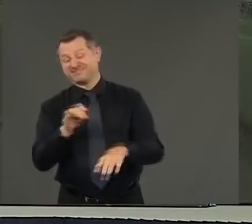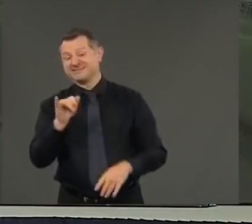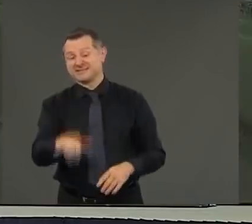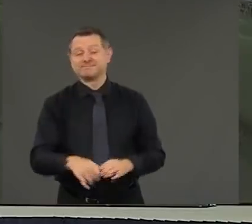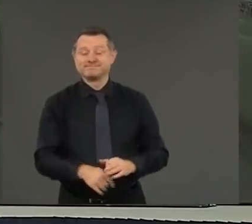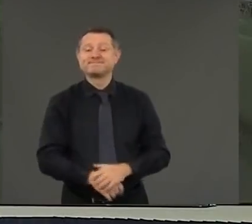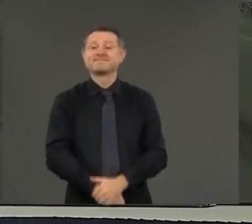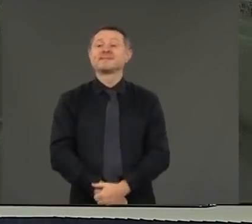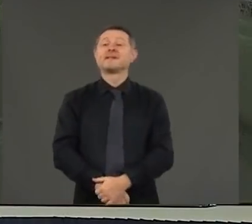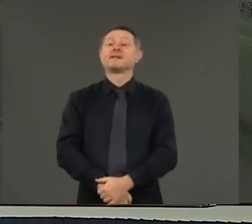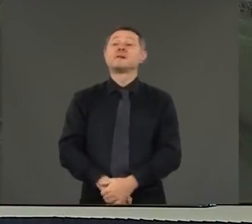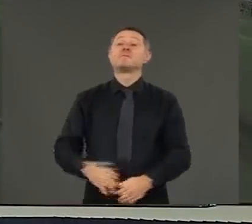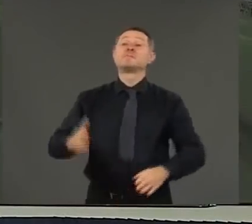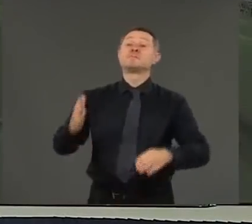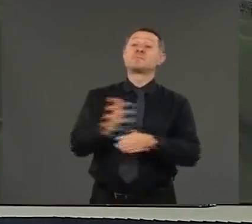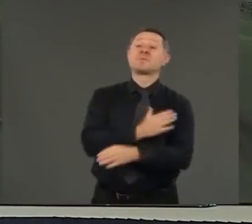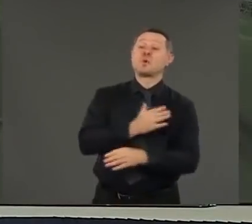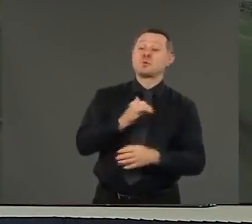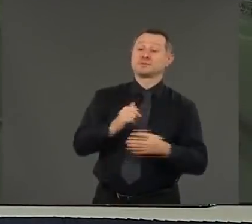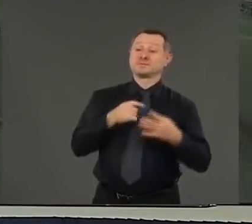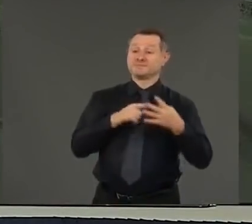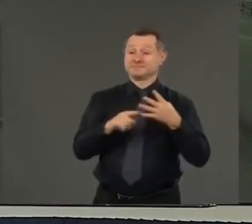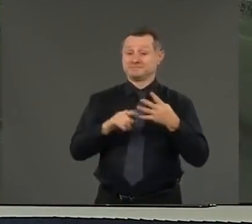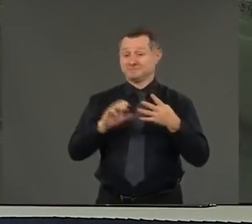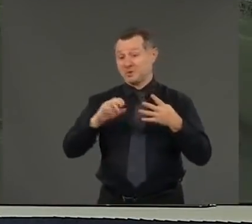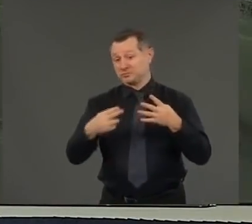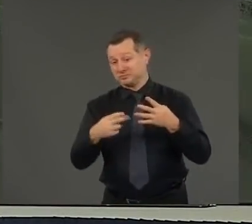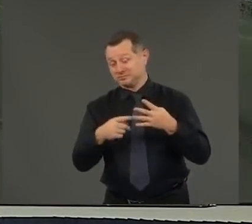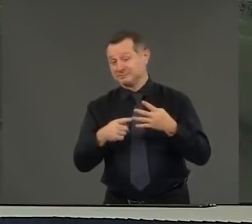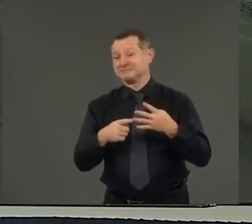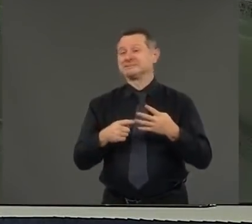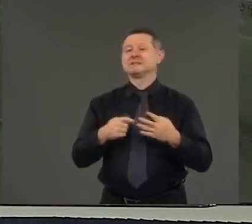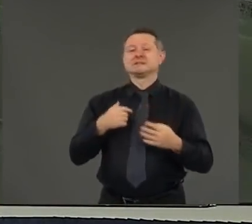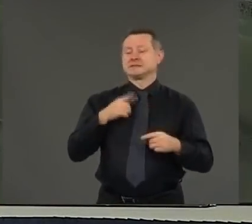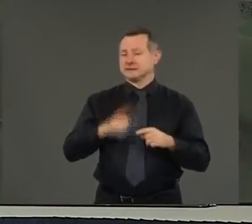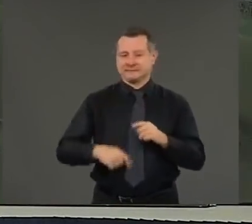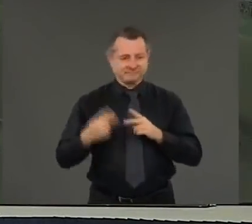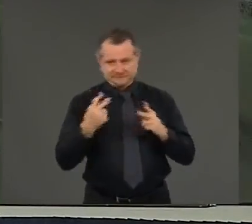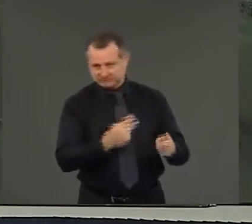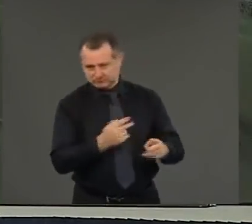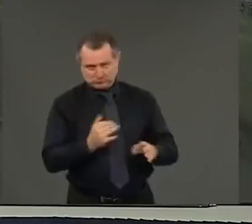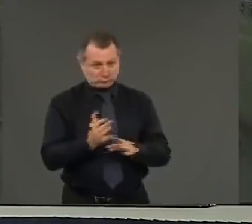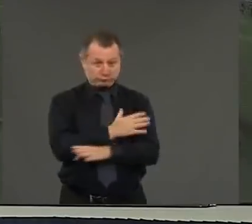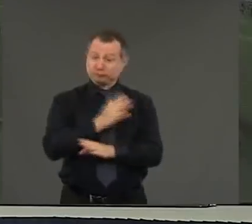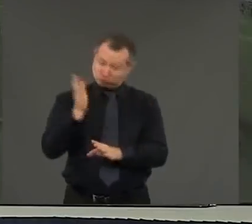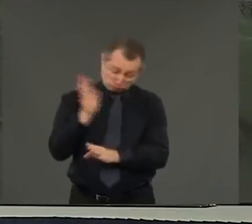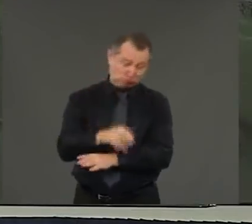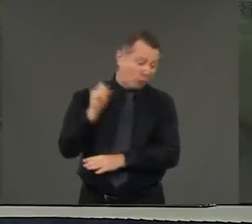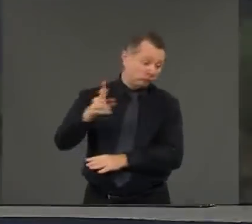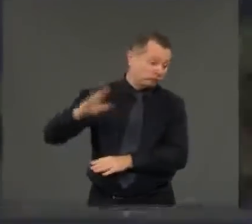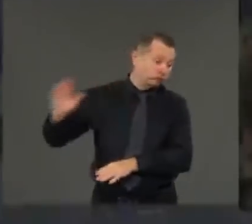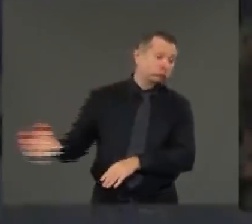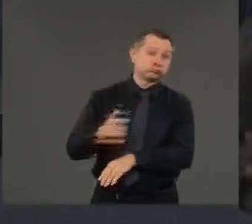HAVE TO FACETIME YOUR MOTHER. BUT, YEAH, THAT'S WHAT IT'S SAYING. BUT IF YOU LOOK AT THIS IS